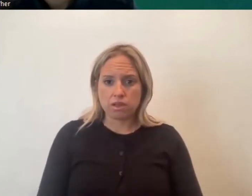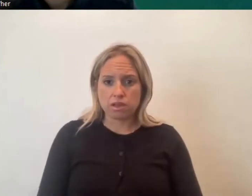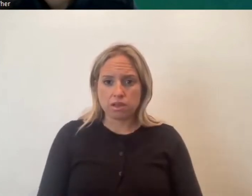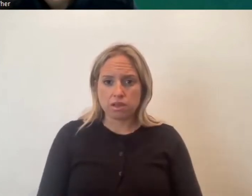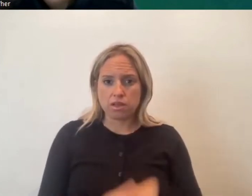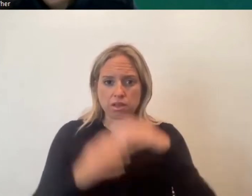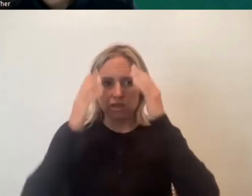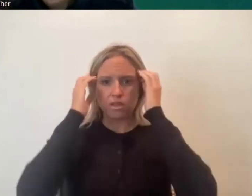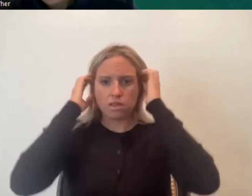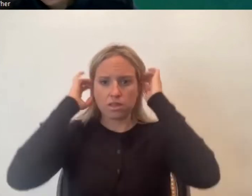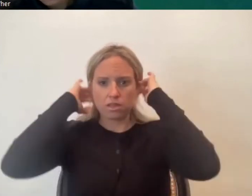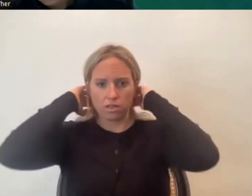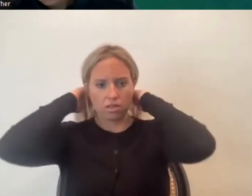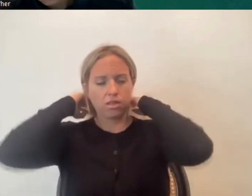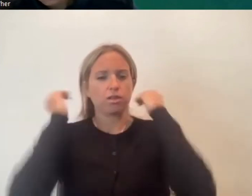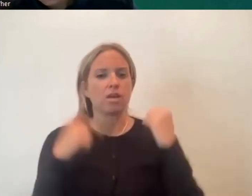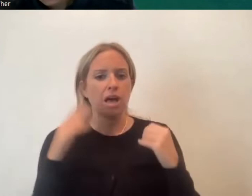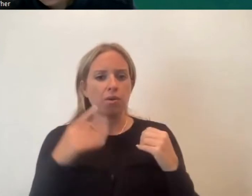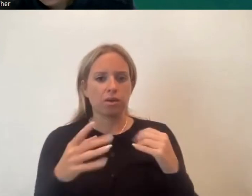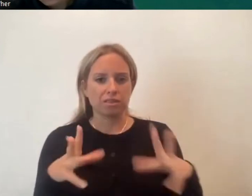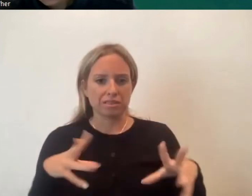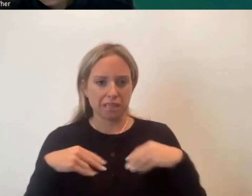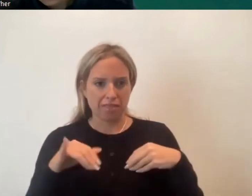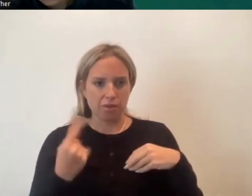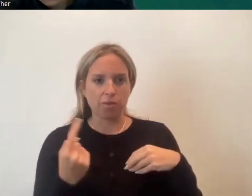So generally, yes, you can still work.